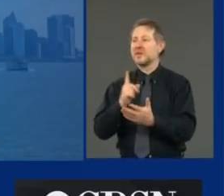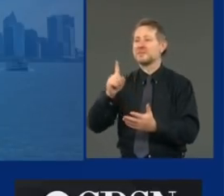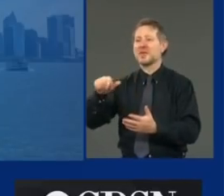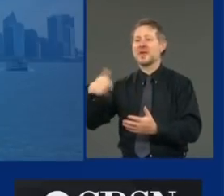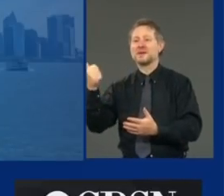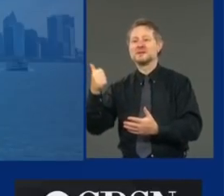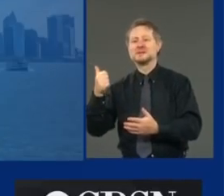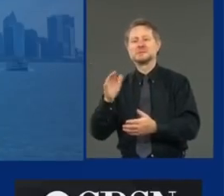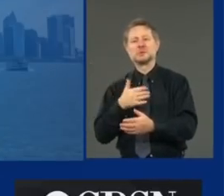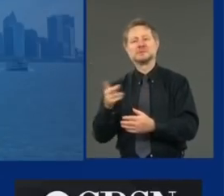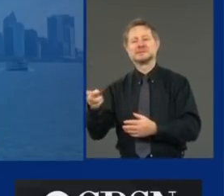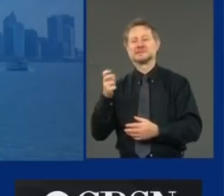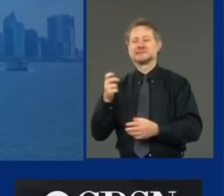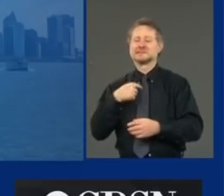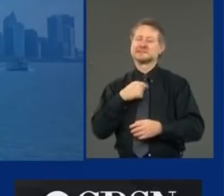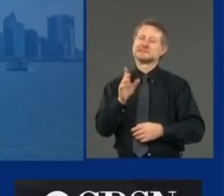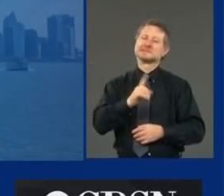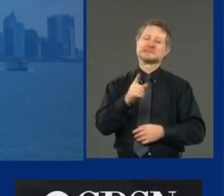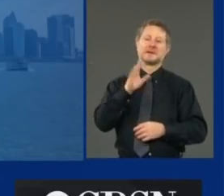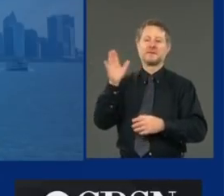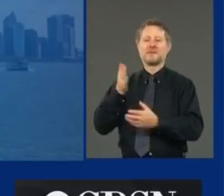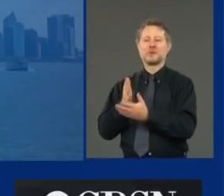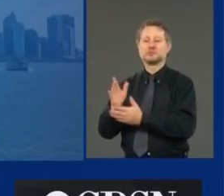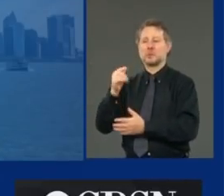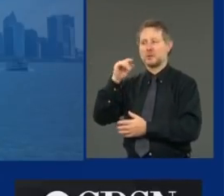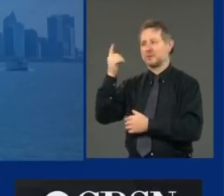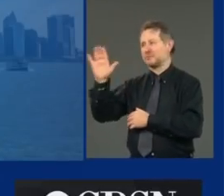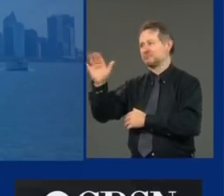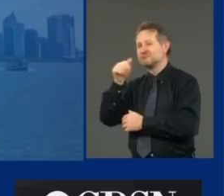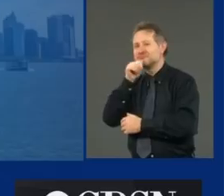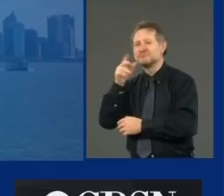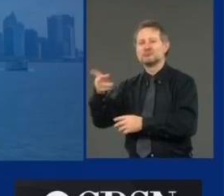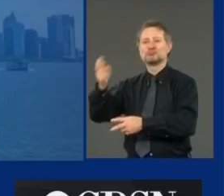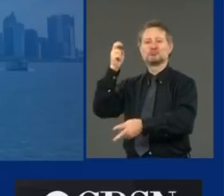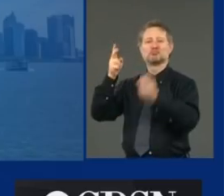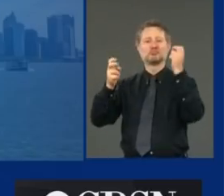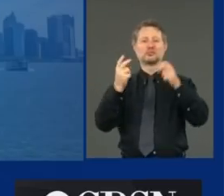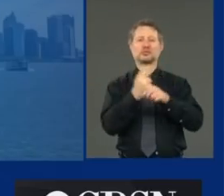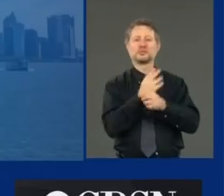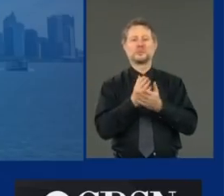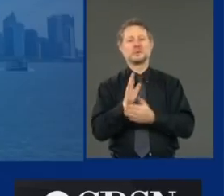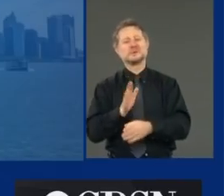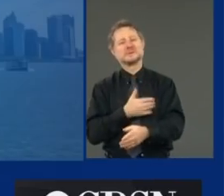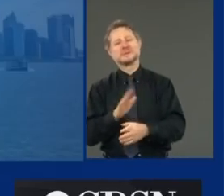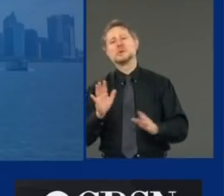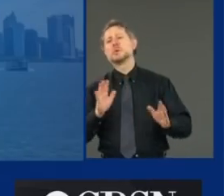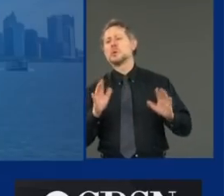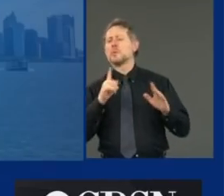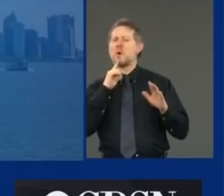KEEP ON WEARING YOUR MASKS. A LOT OF THE SUBMISSIONS, THEY HAD TO BE THE RIGHT LENGTH